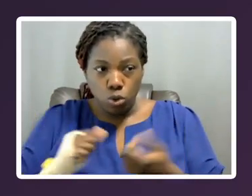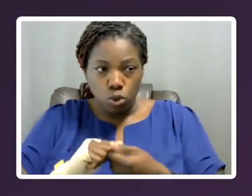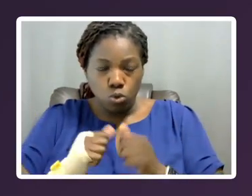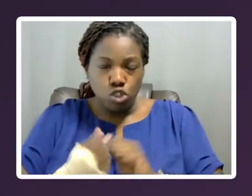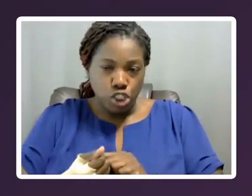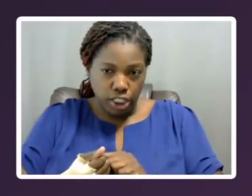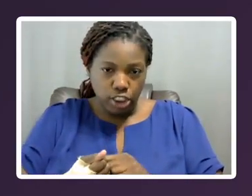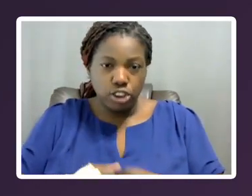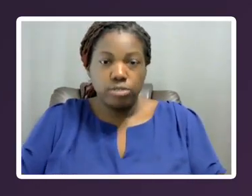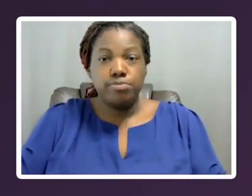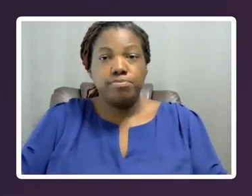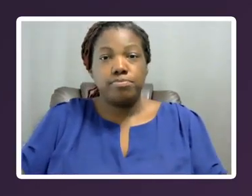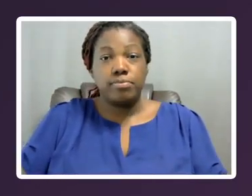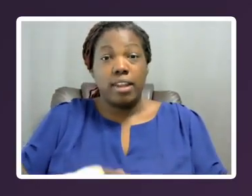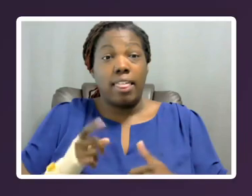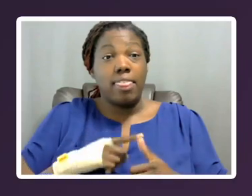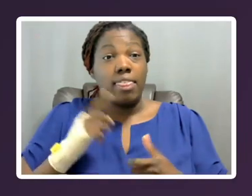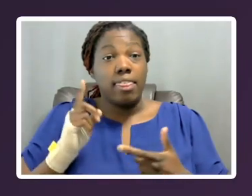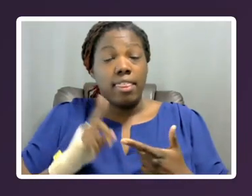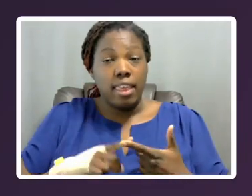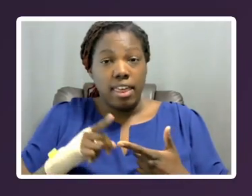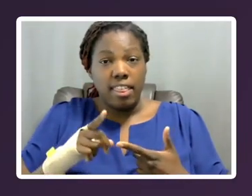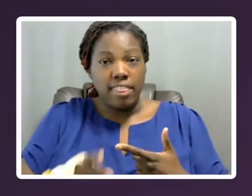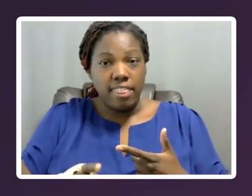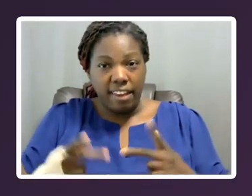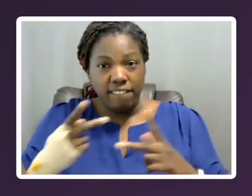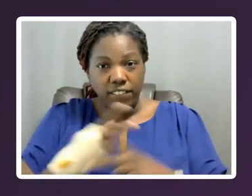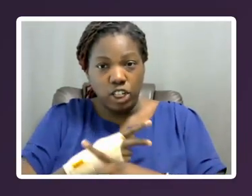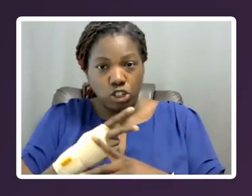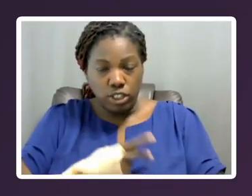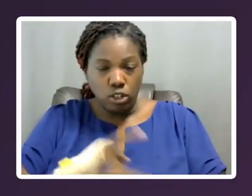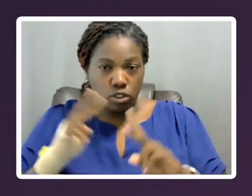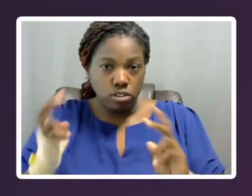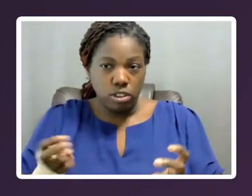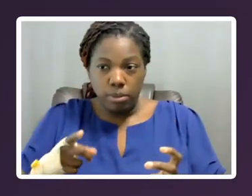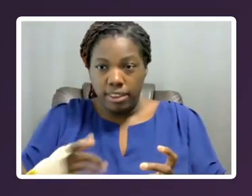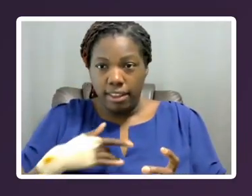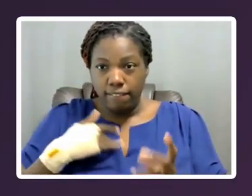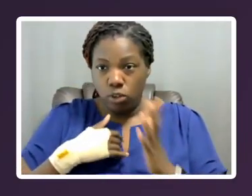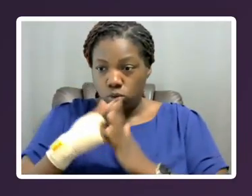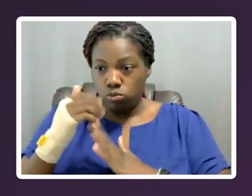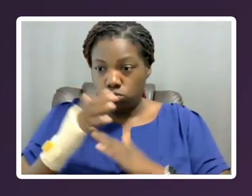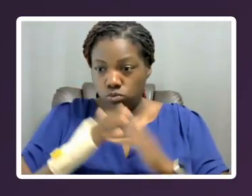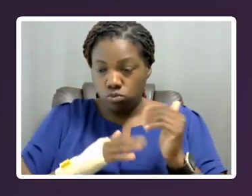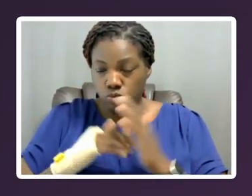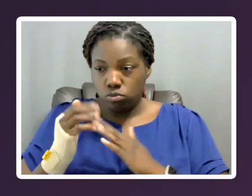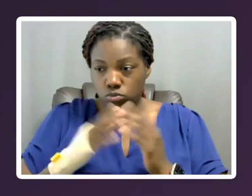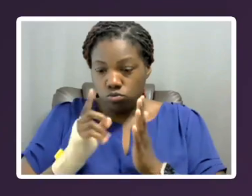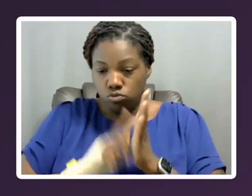that they were able to narrow down a topic that they felt comfortable researching and exploring,